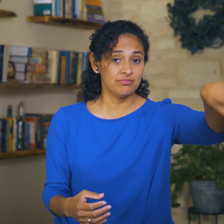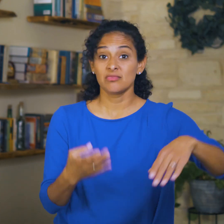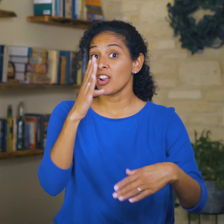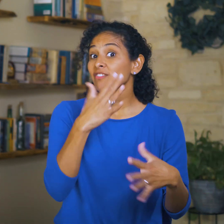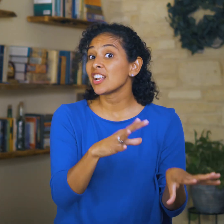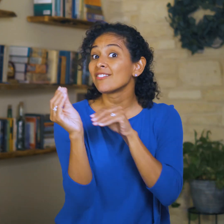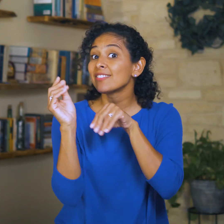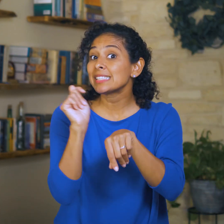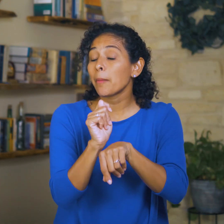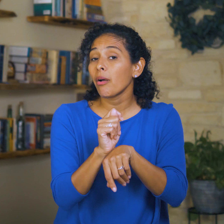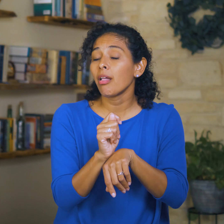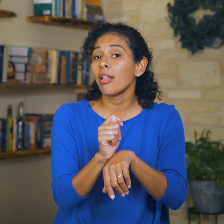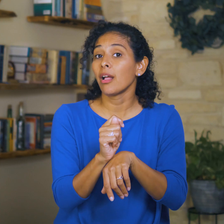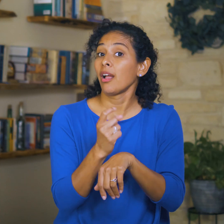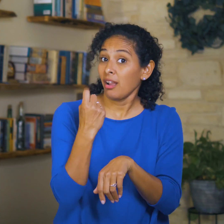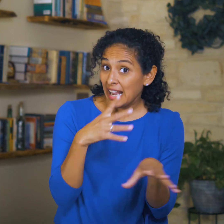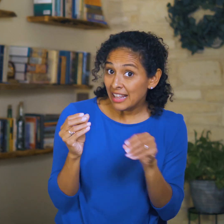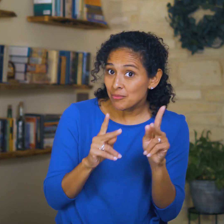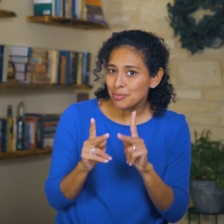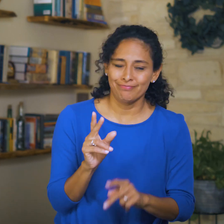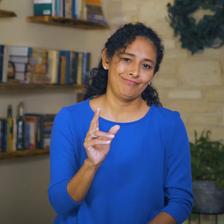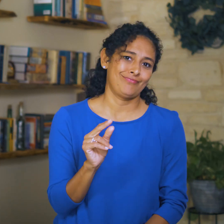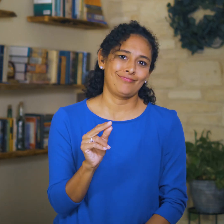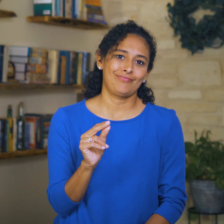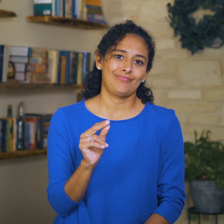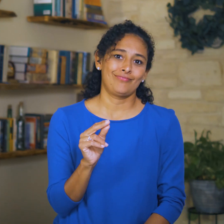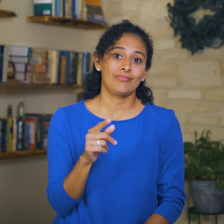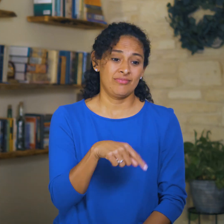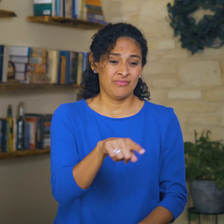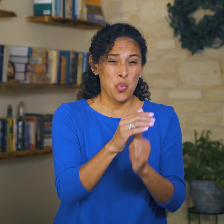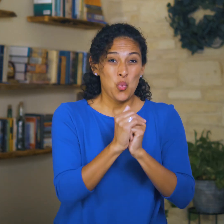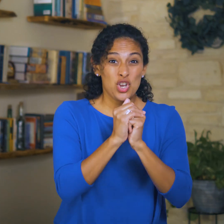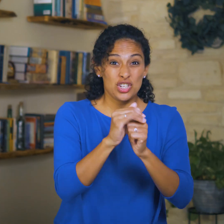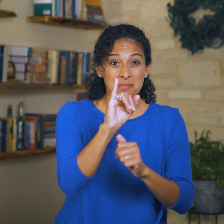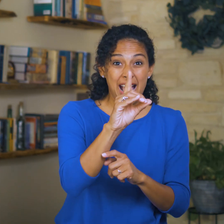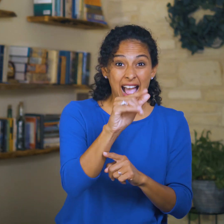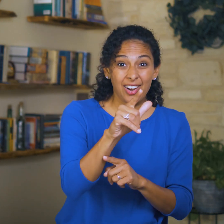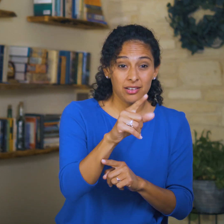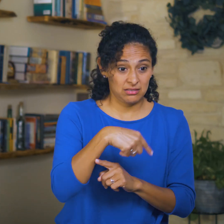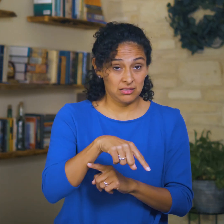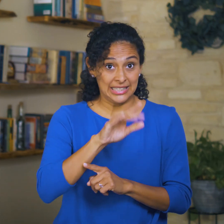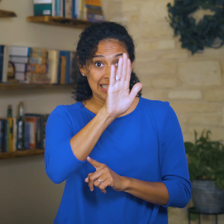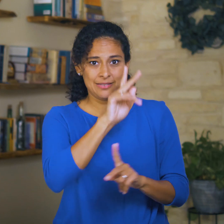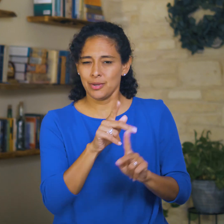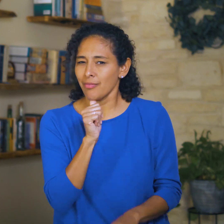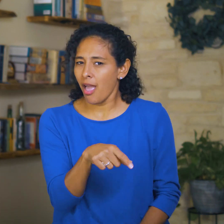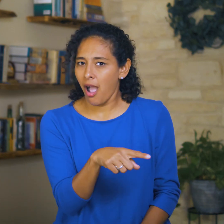God has left the temple, but He hasn’t left His people— those worshipping idols aren’t His people;